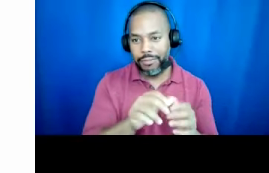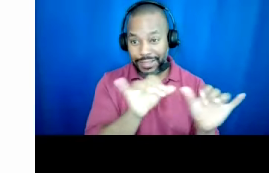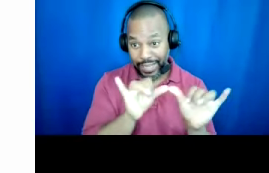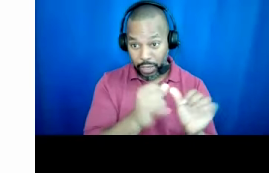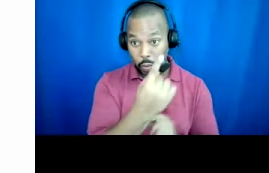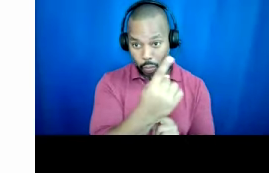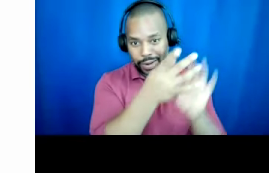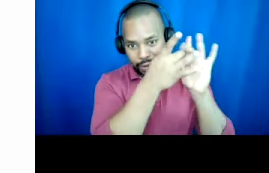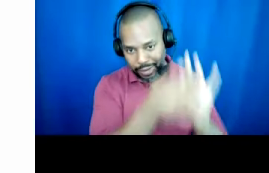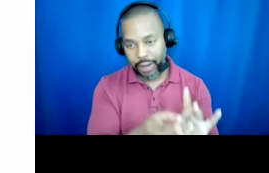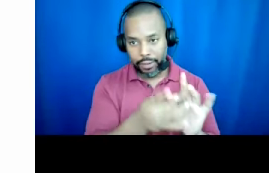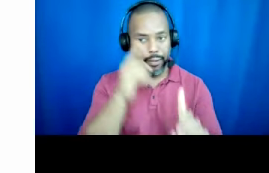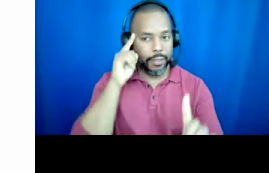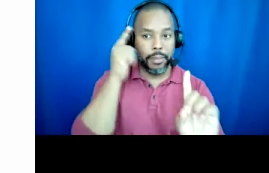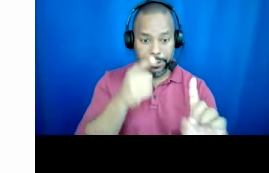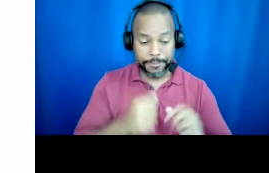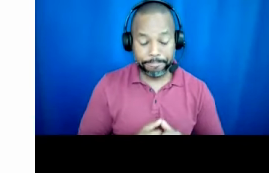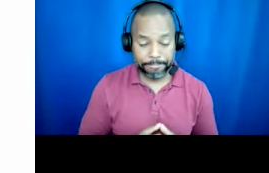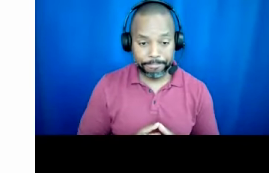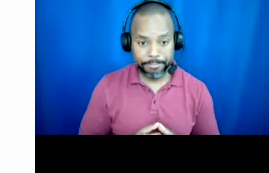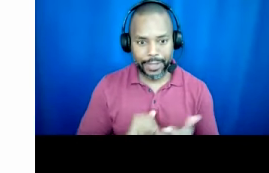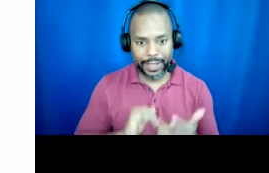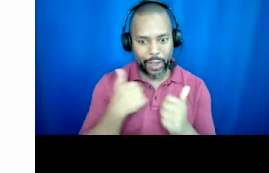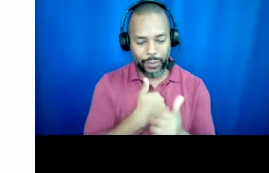and how we connect all of the things that we do in terms of the overall mission.